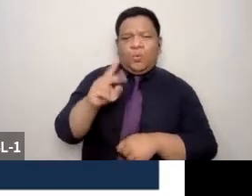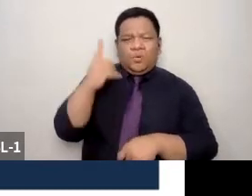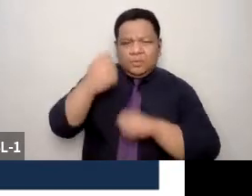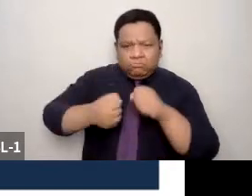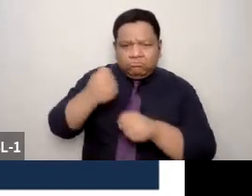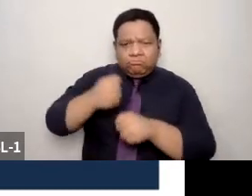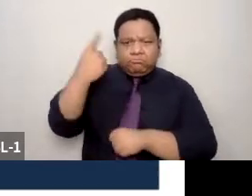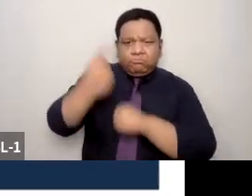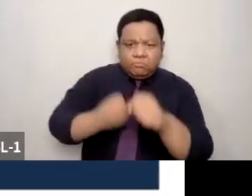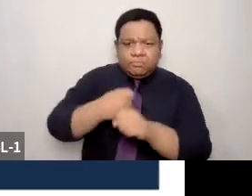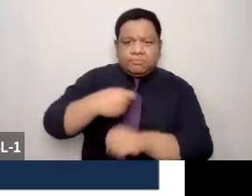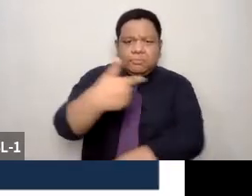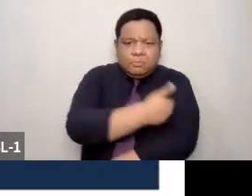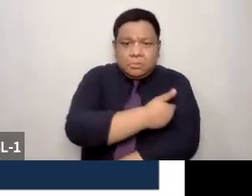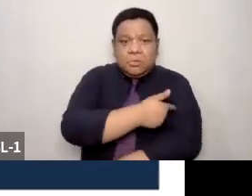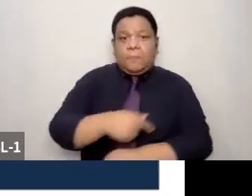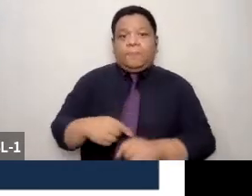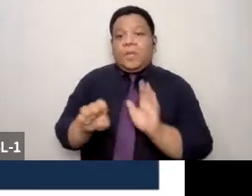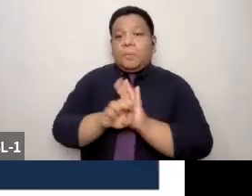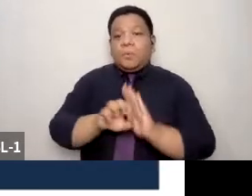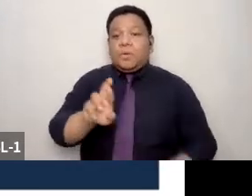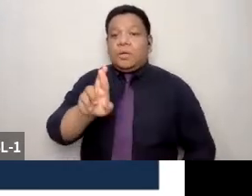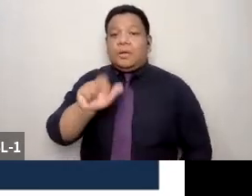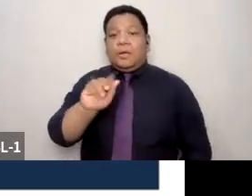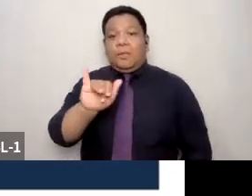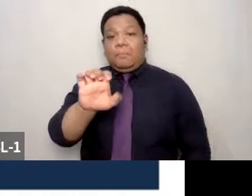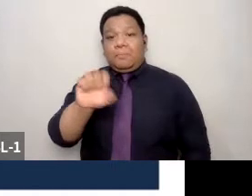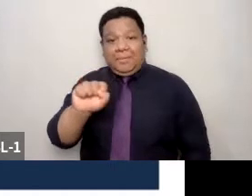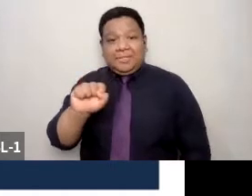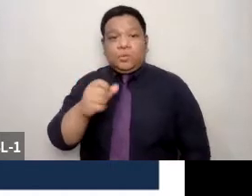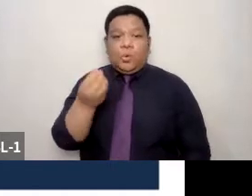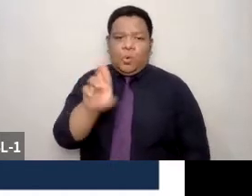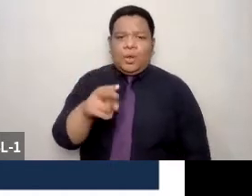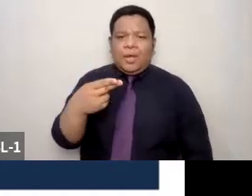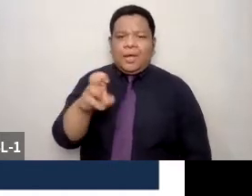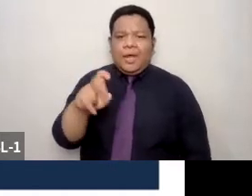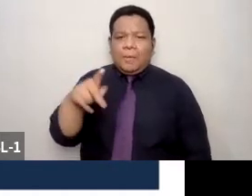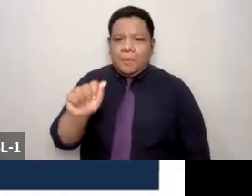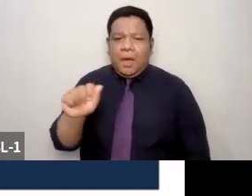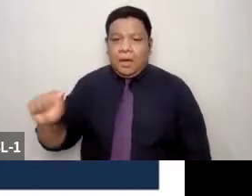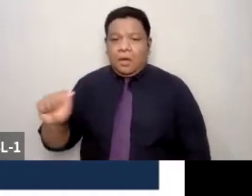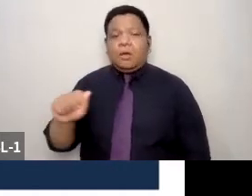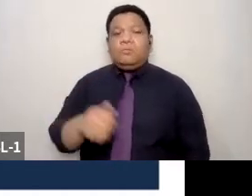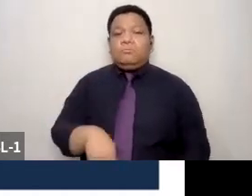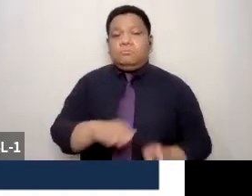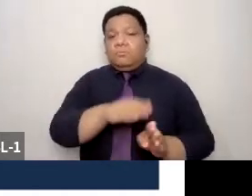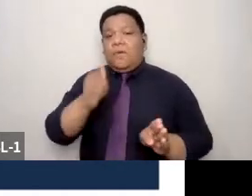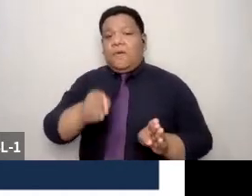If you get bit by a dog, rabies, or Hepatitis A. Flu vaccines also use viral components.